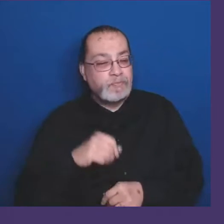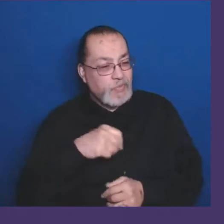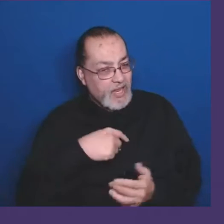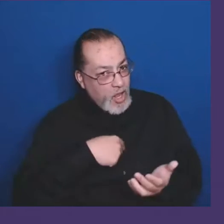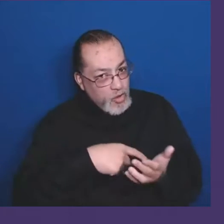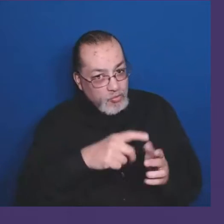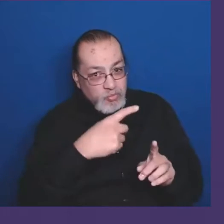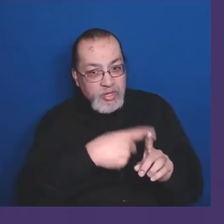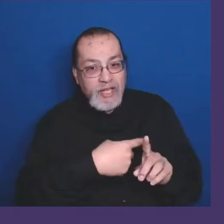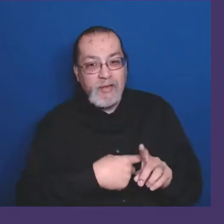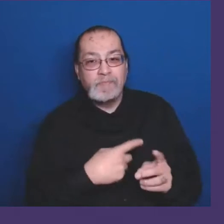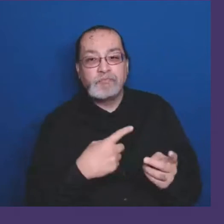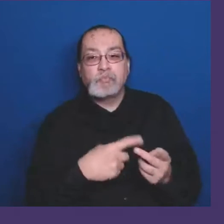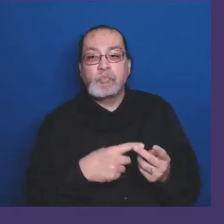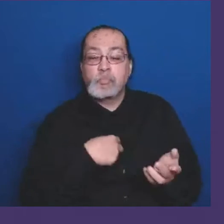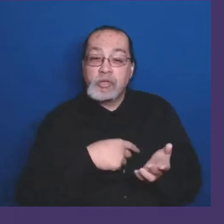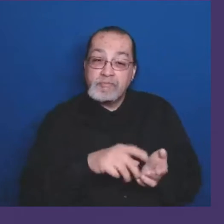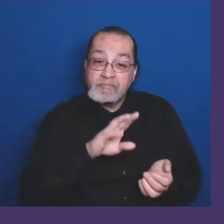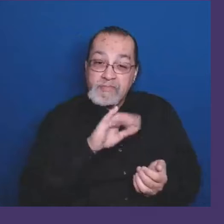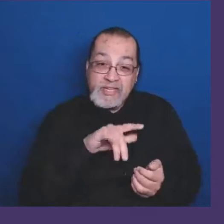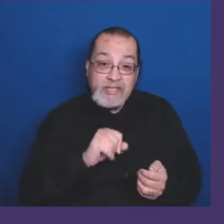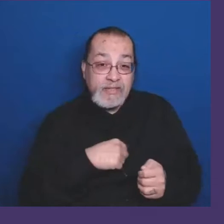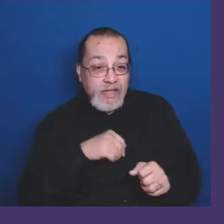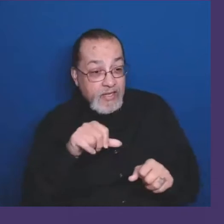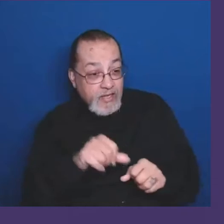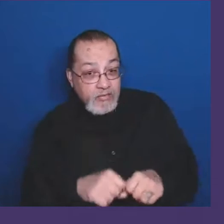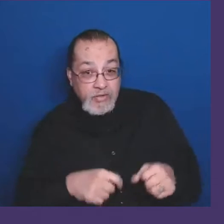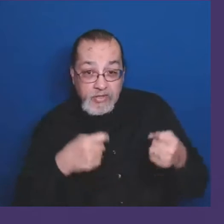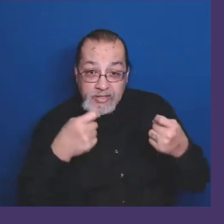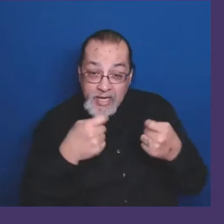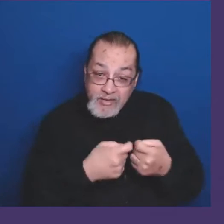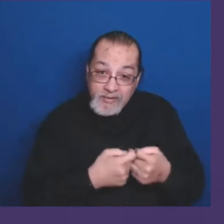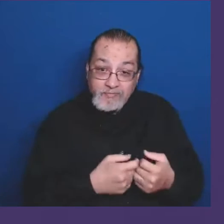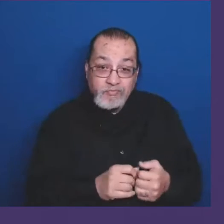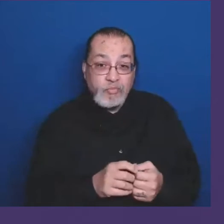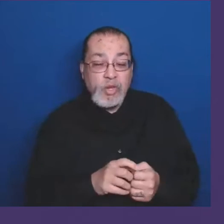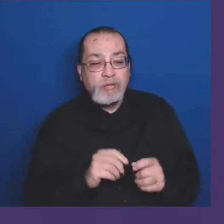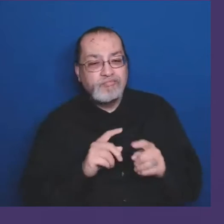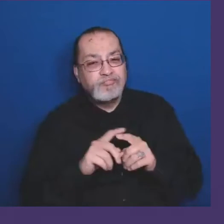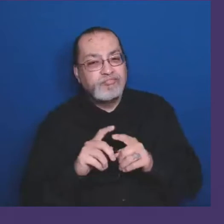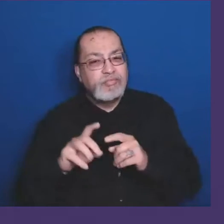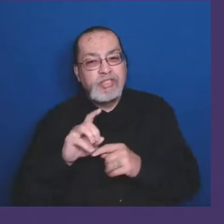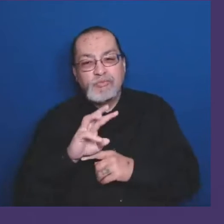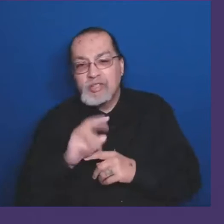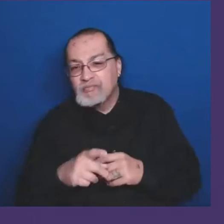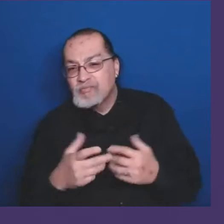electric, the occasional DWP bill, the T-Mobile bill.